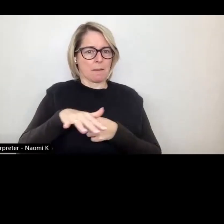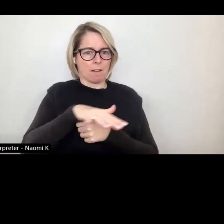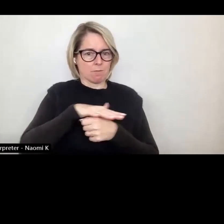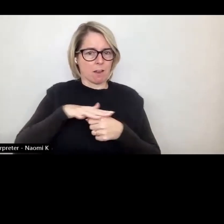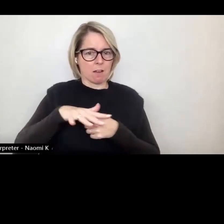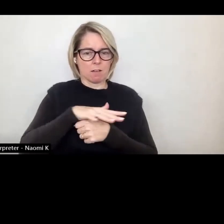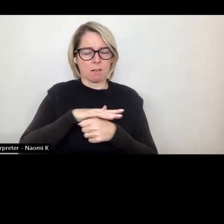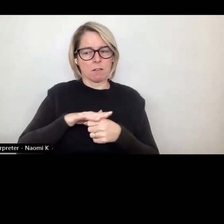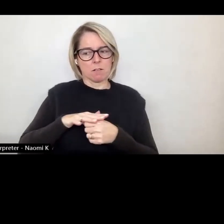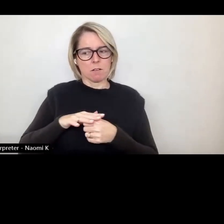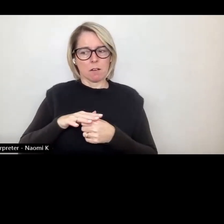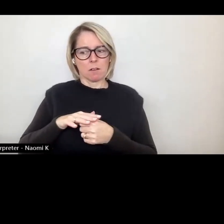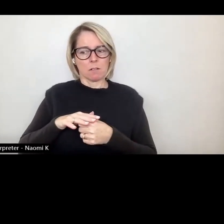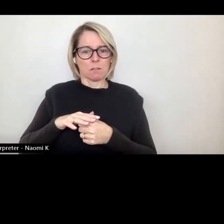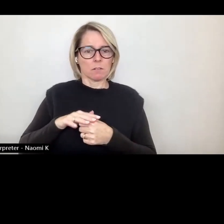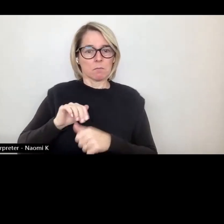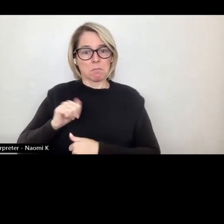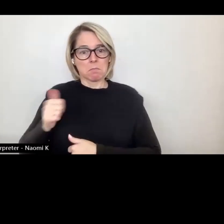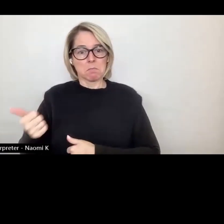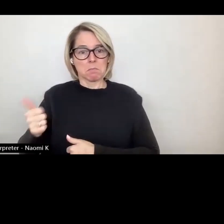You are welcome to propose both models.